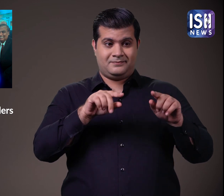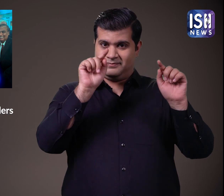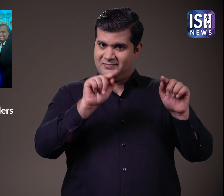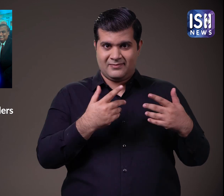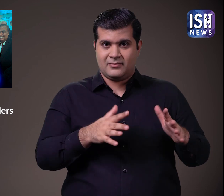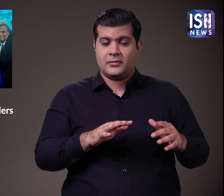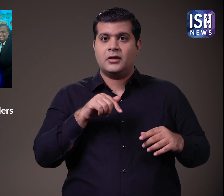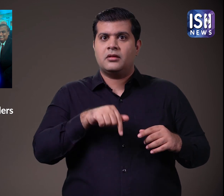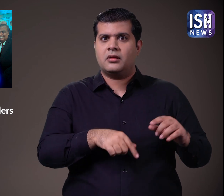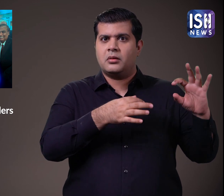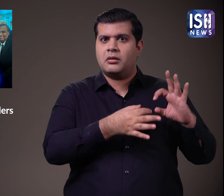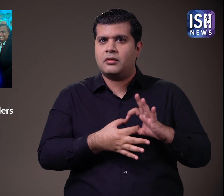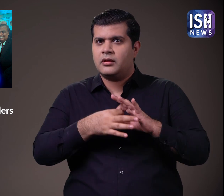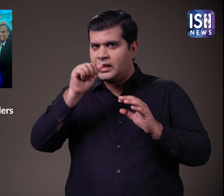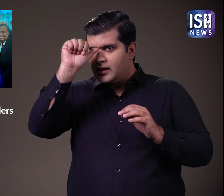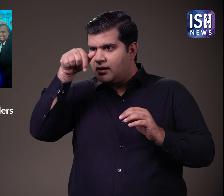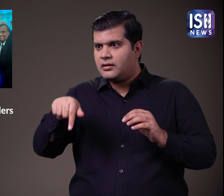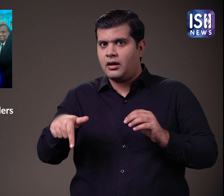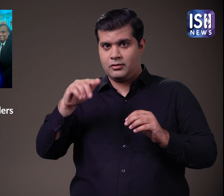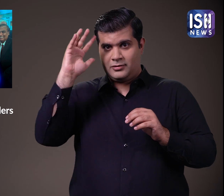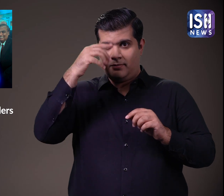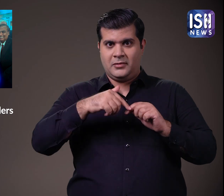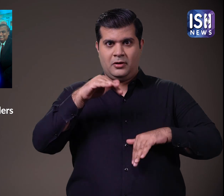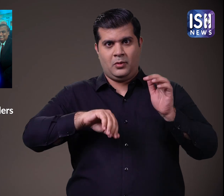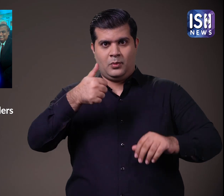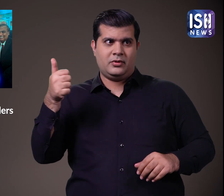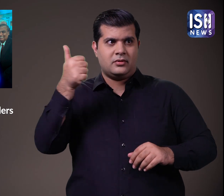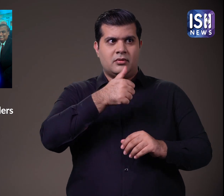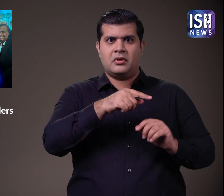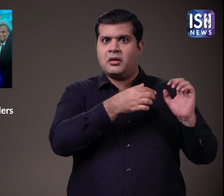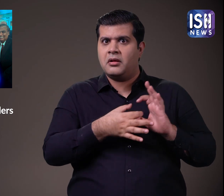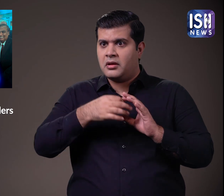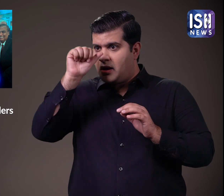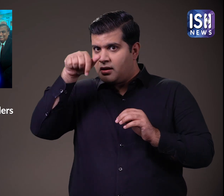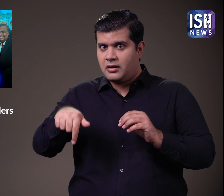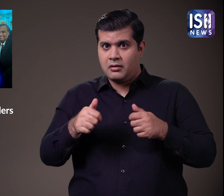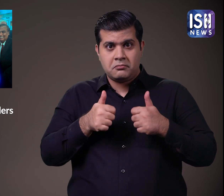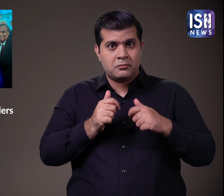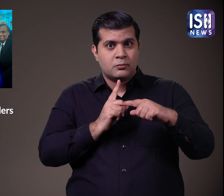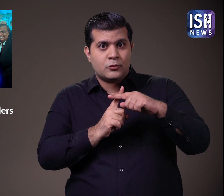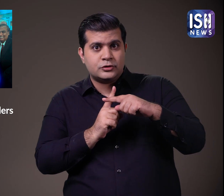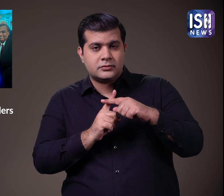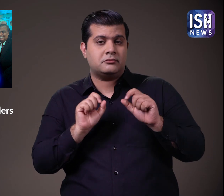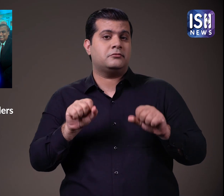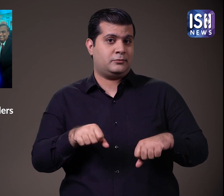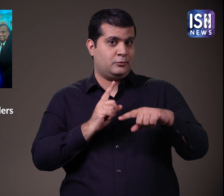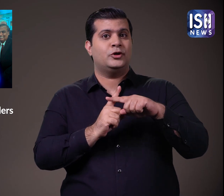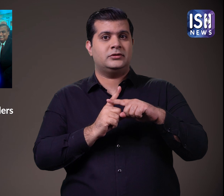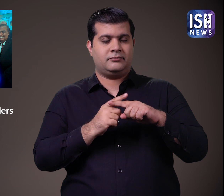These were the decisions. Now, is Trump's victory beneficial and good for India? Yes, it is!